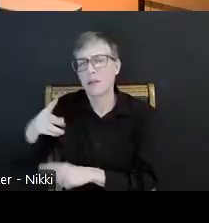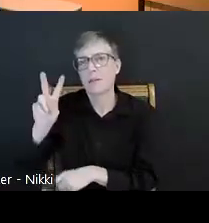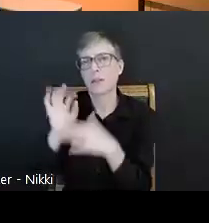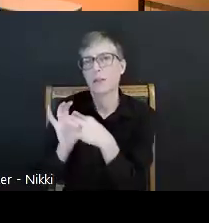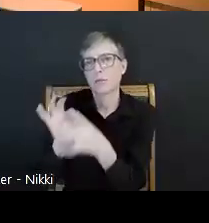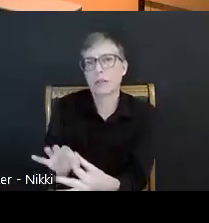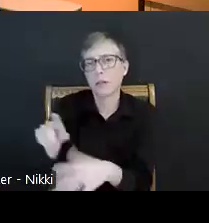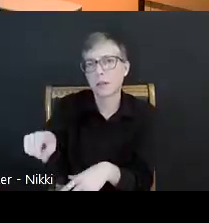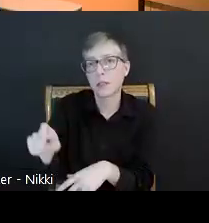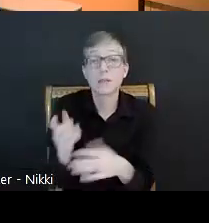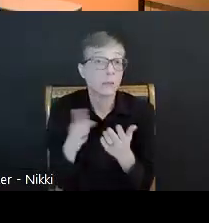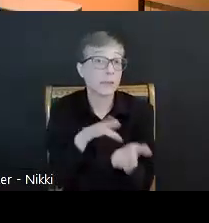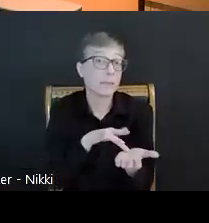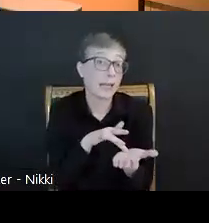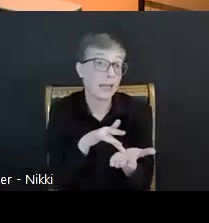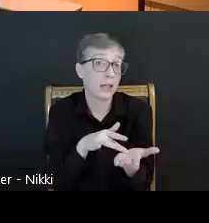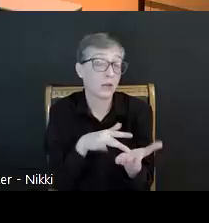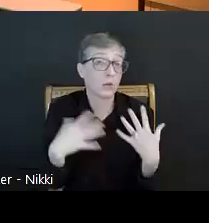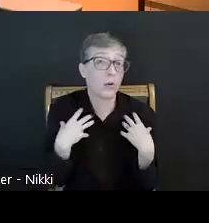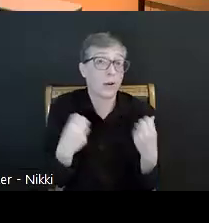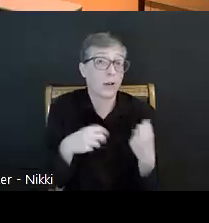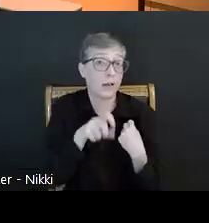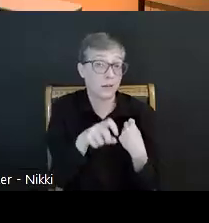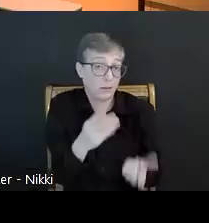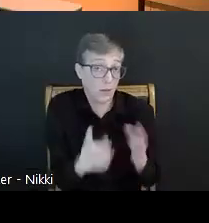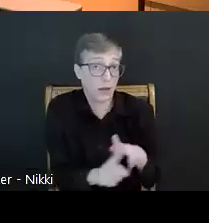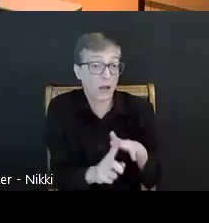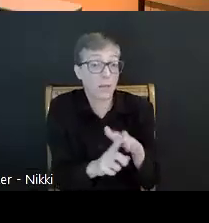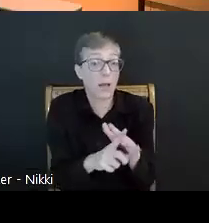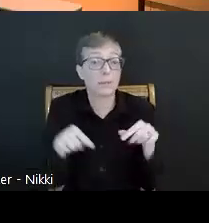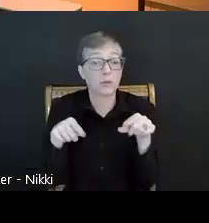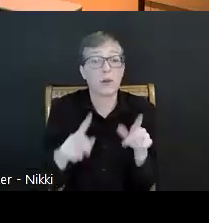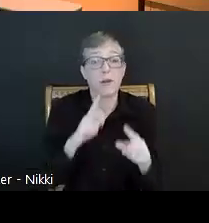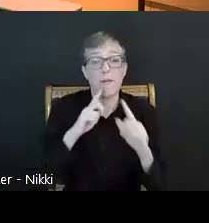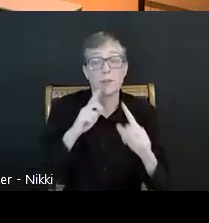or medication needs come up then too and so then we can refer um to the appropriate providers for